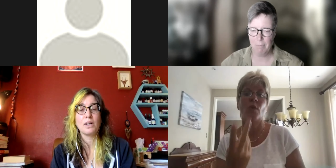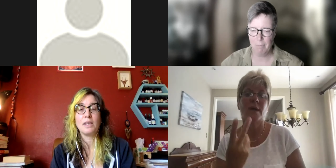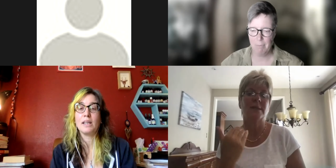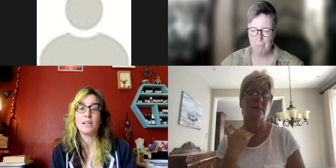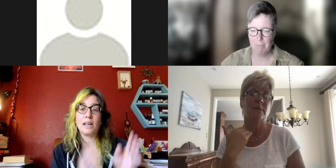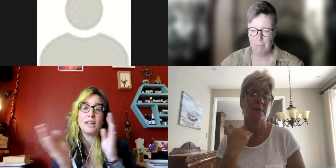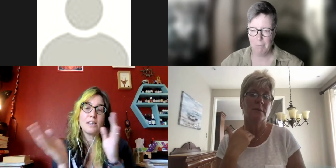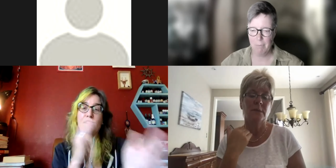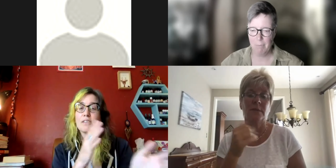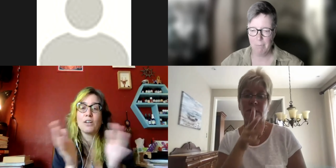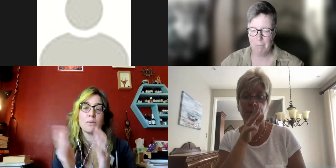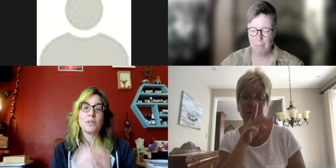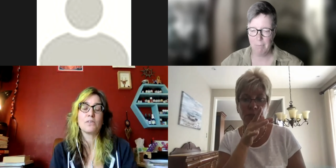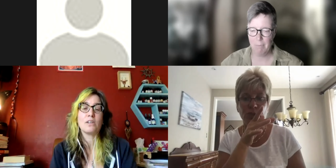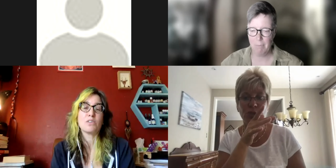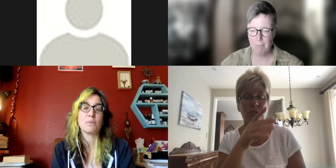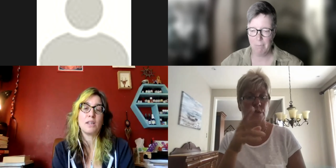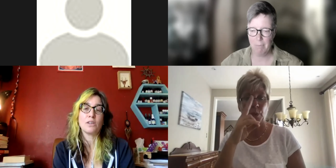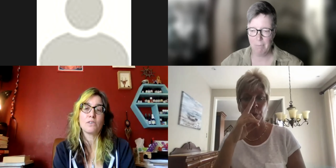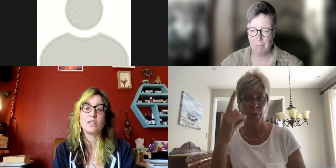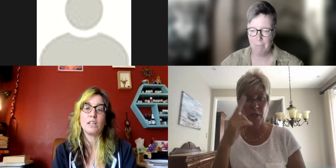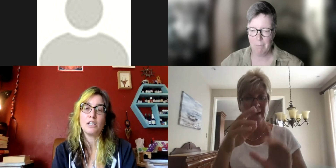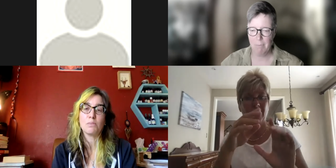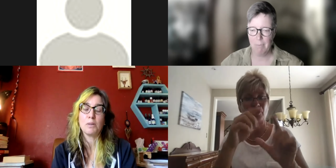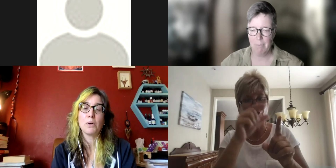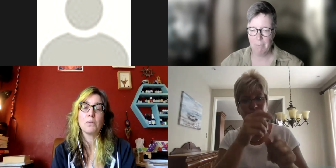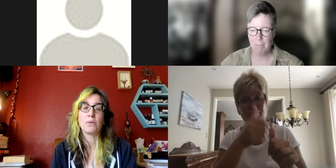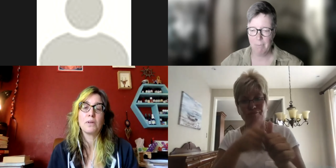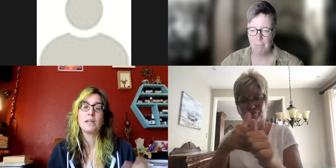This is another one of those areas where I think there's going to need to be both,